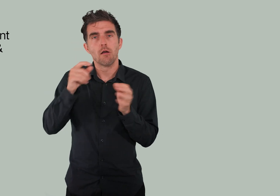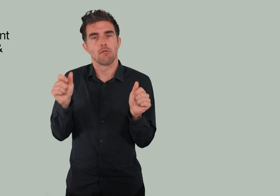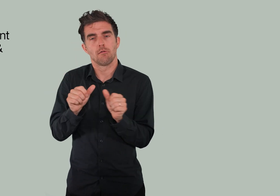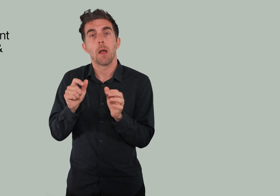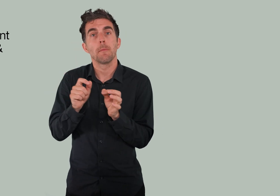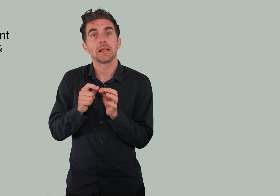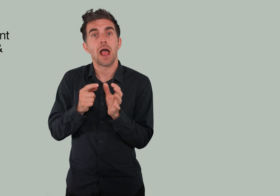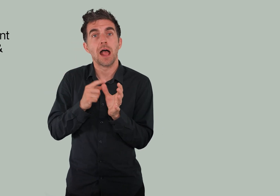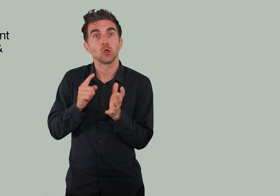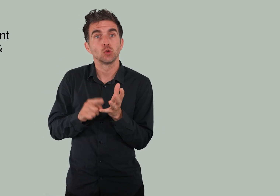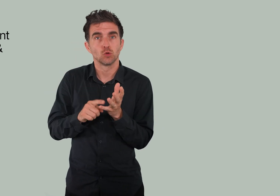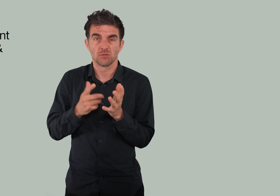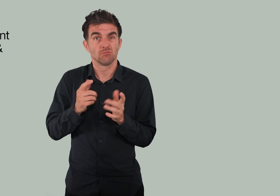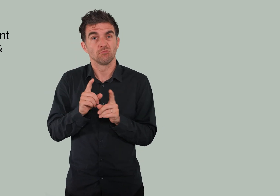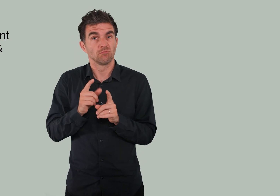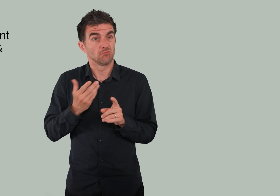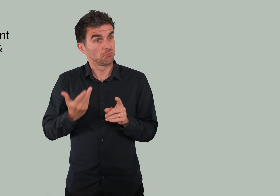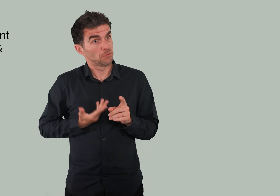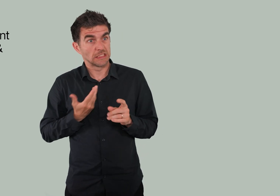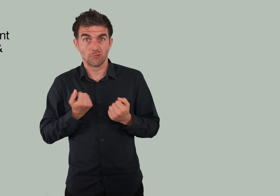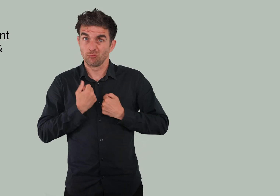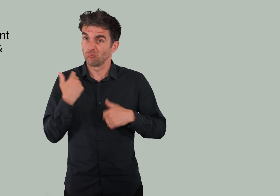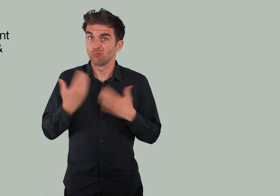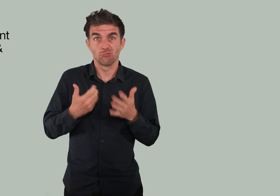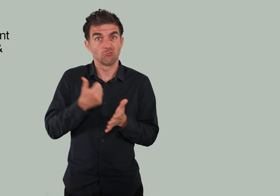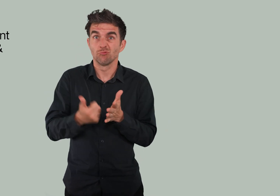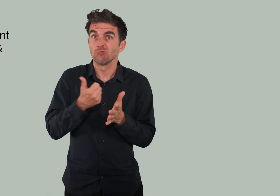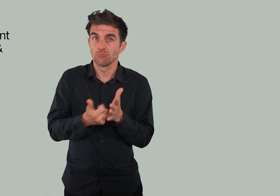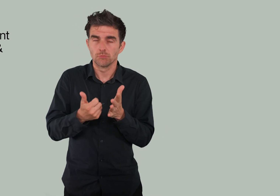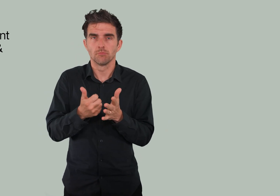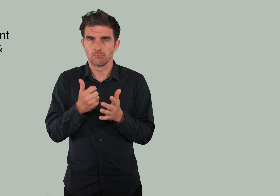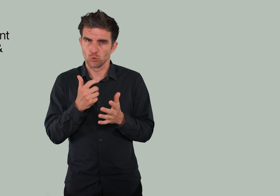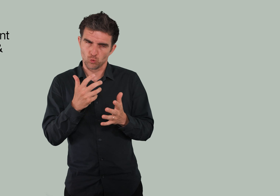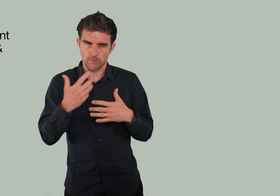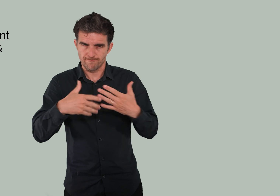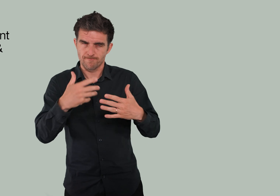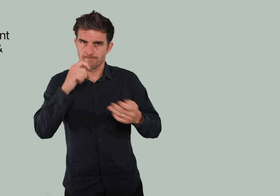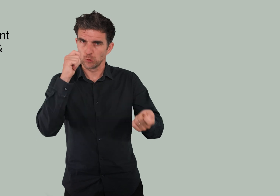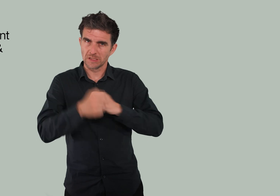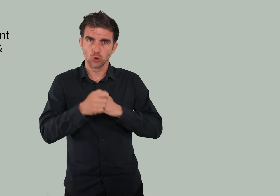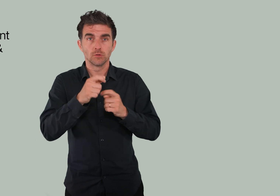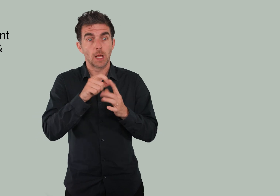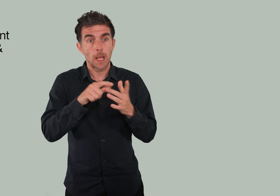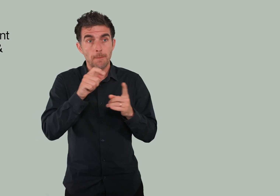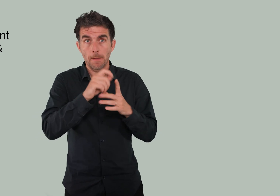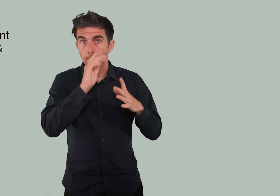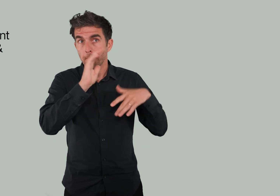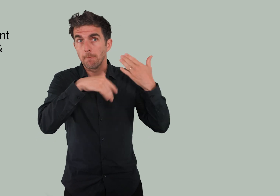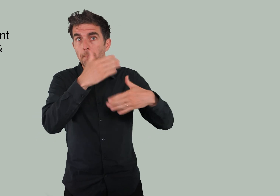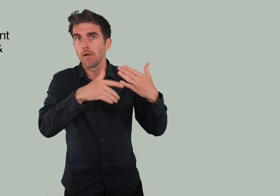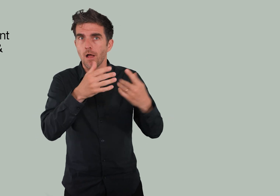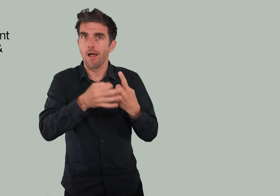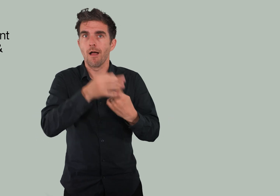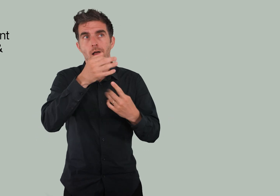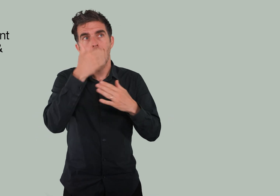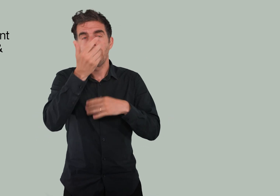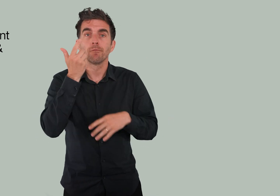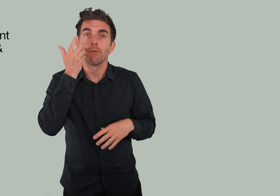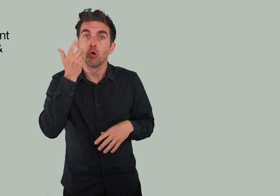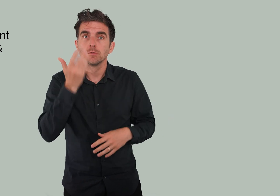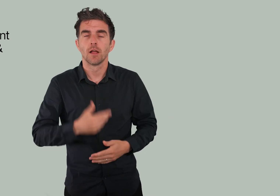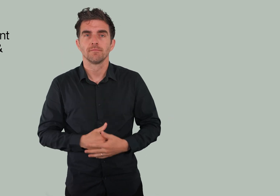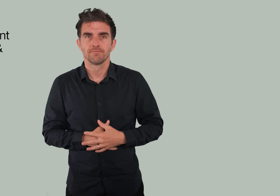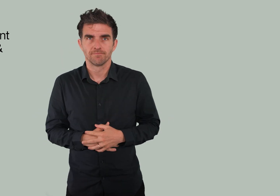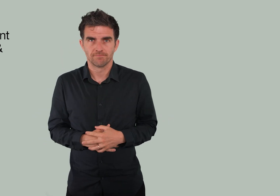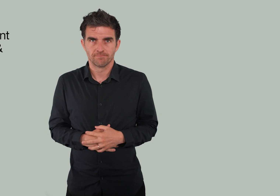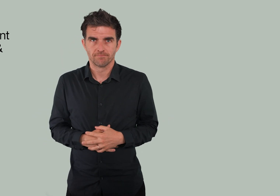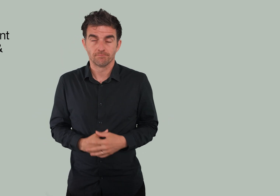a “Business as Usual” (BAU) context to transform the PIP journey of the future.